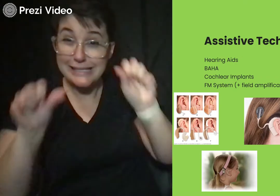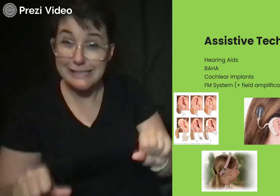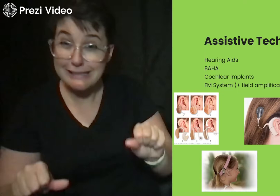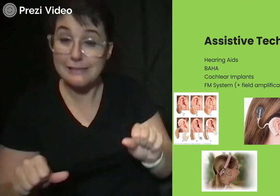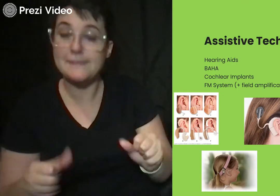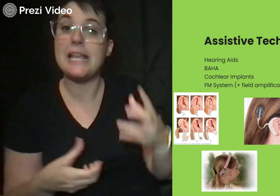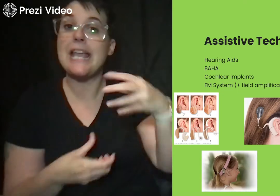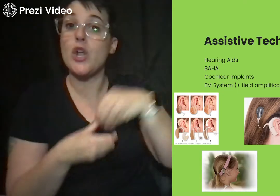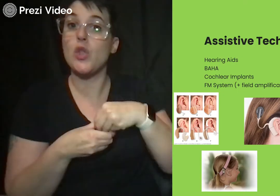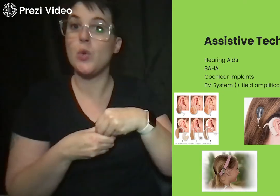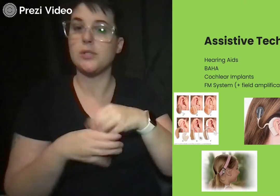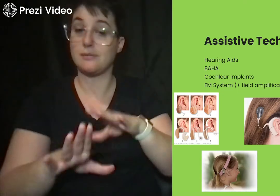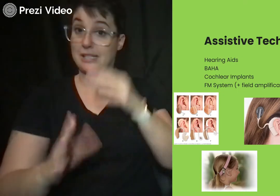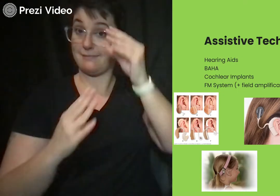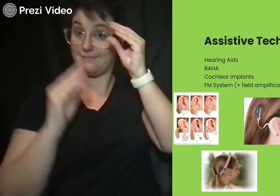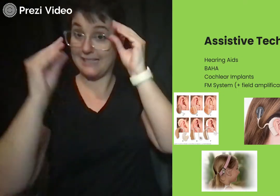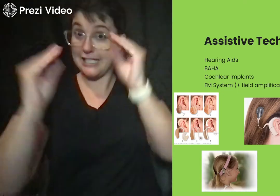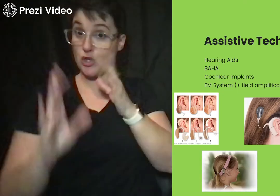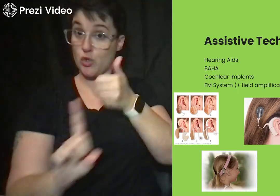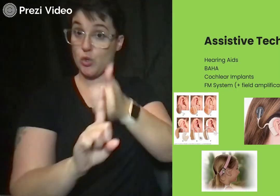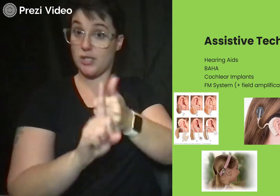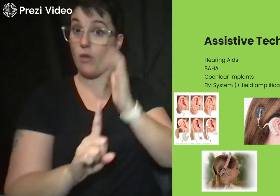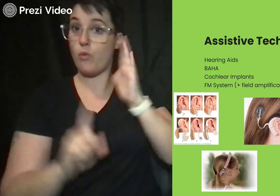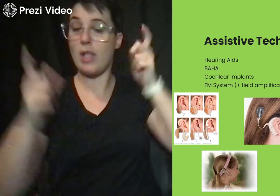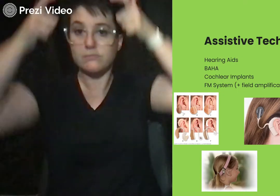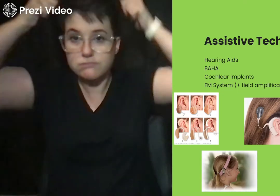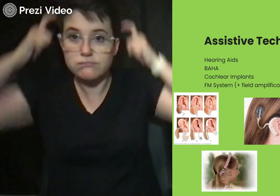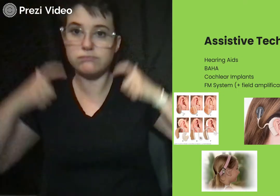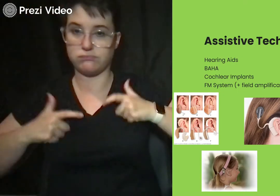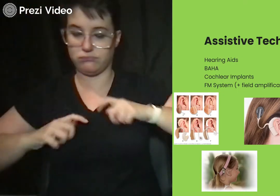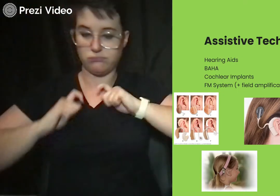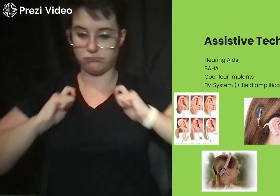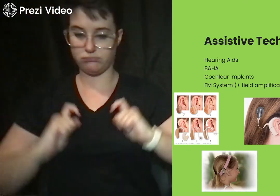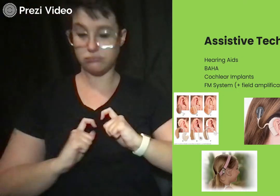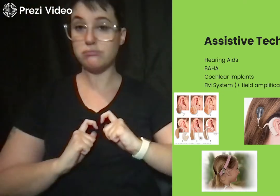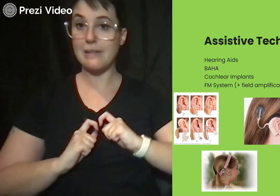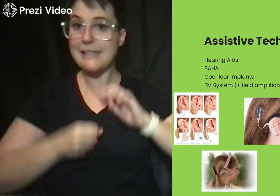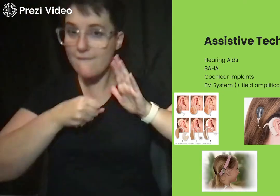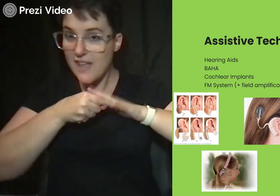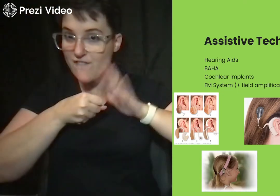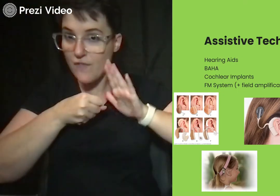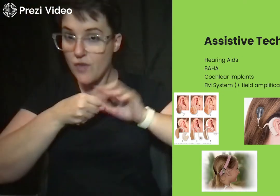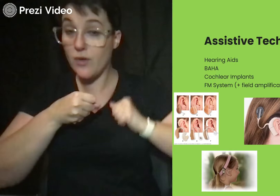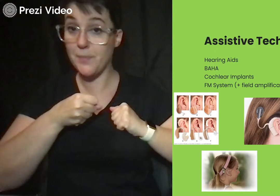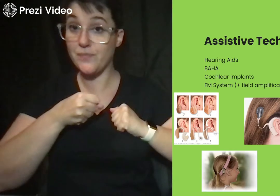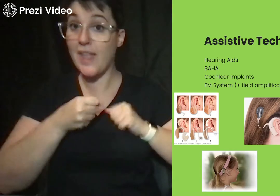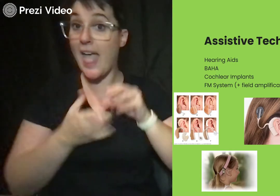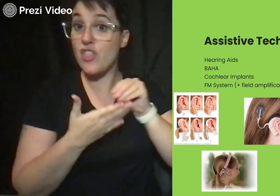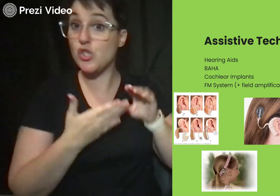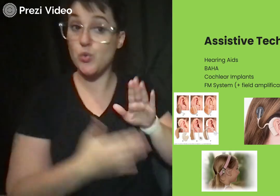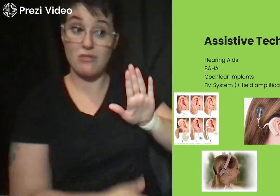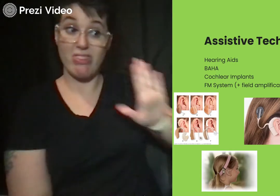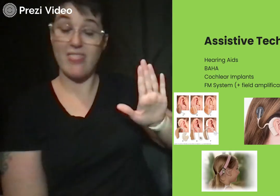This includes a microphone the teacher will wear which directly connects to student A.T.